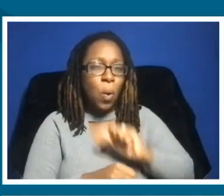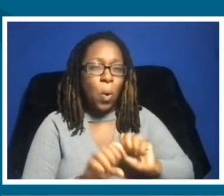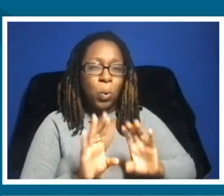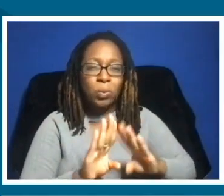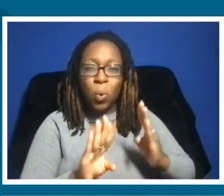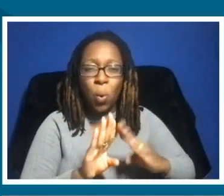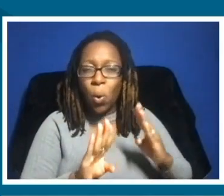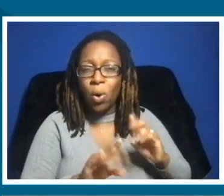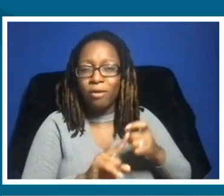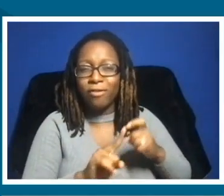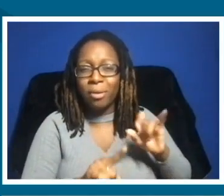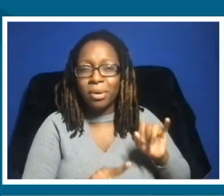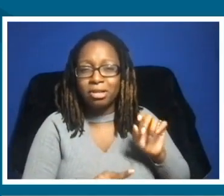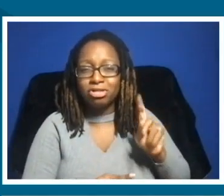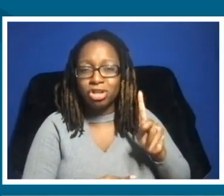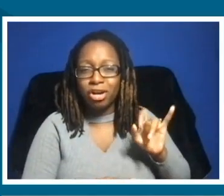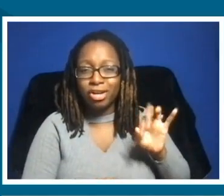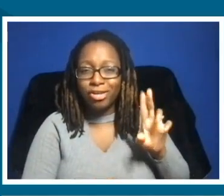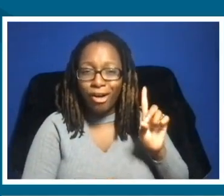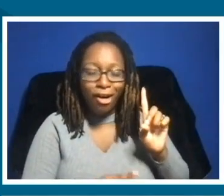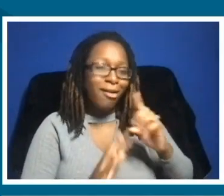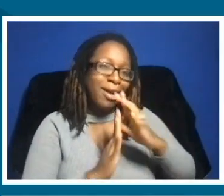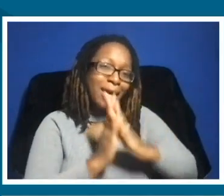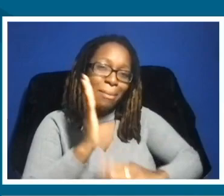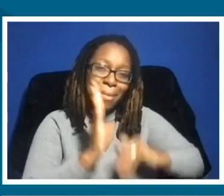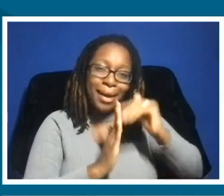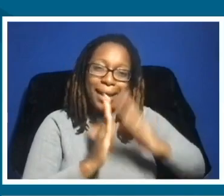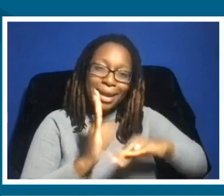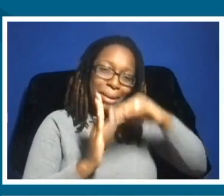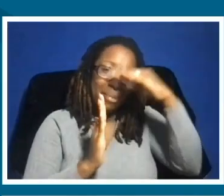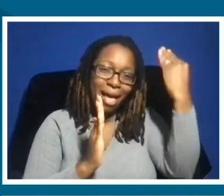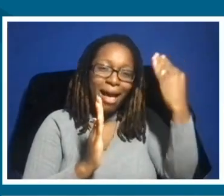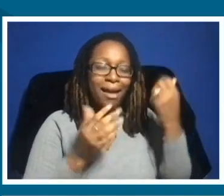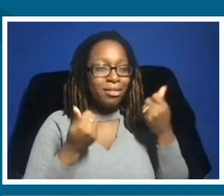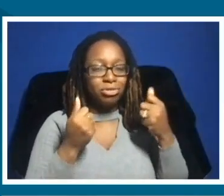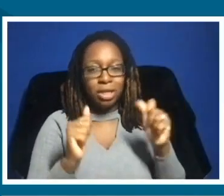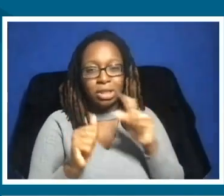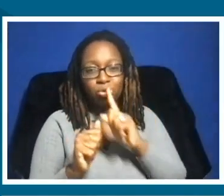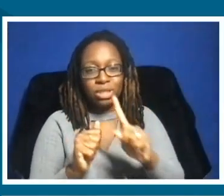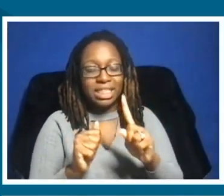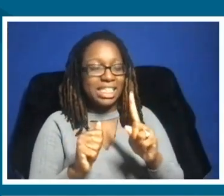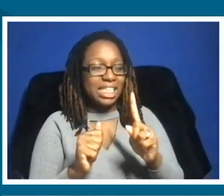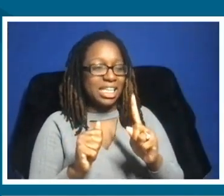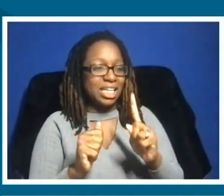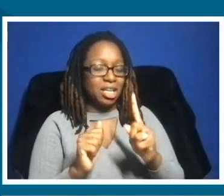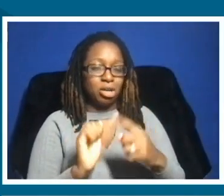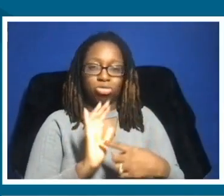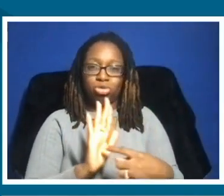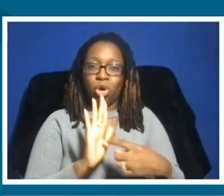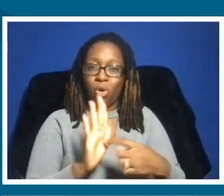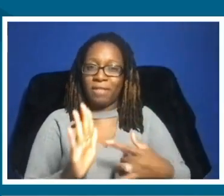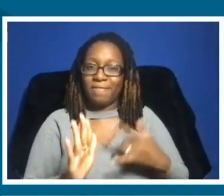and they painted it black um kind of representing that